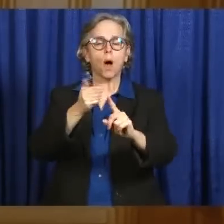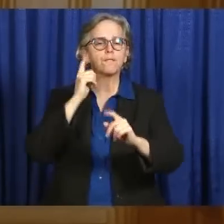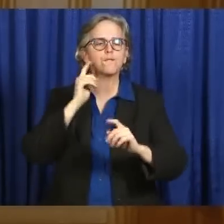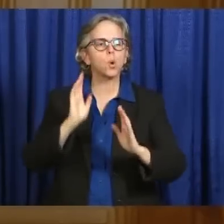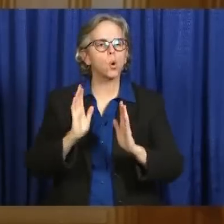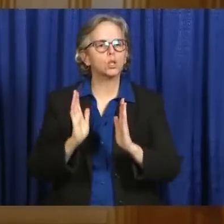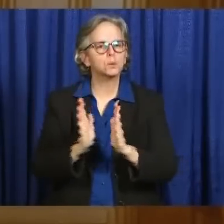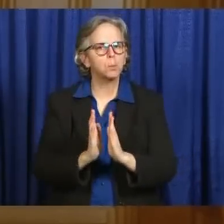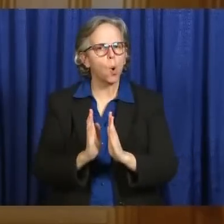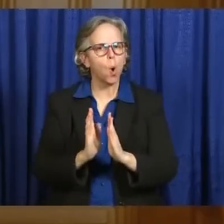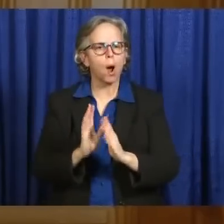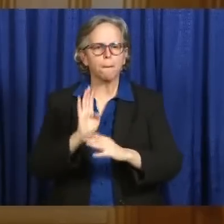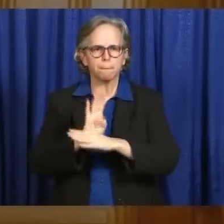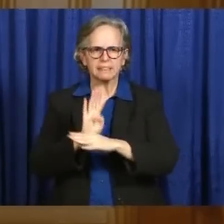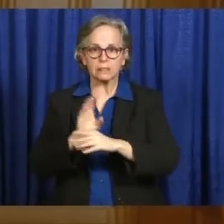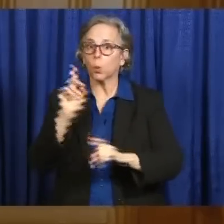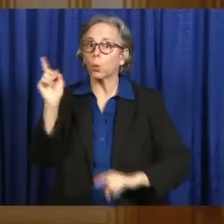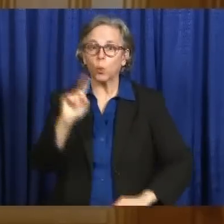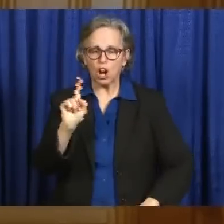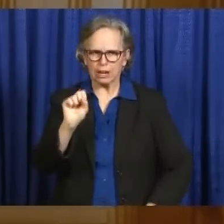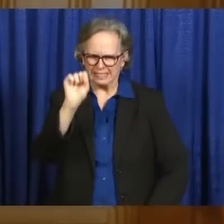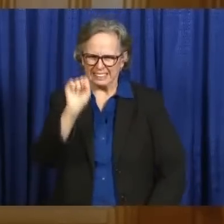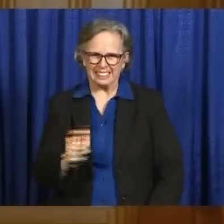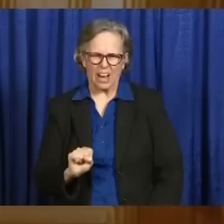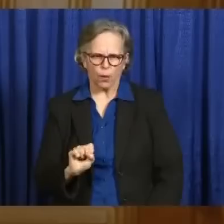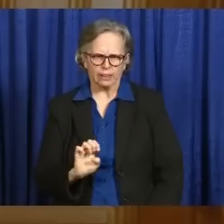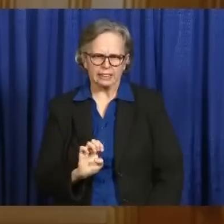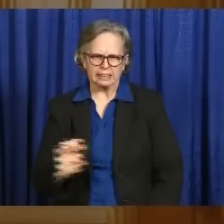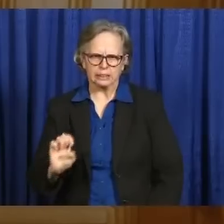DIFFICULT TIME. LENDING SUPPORT IS INTENDED TO